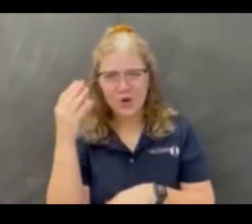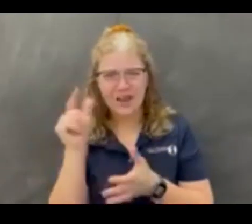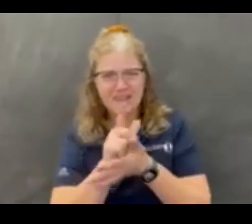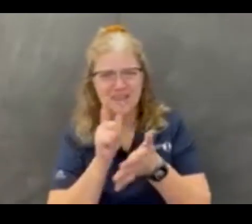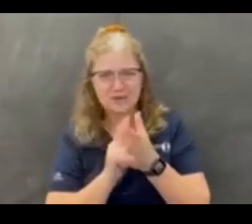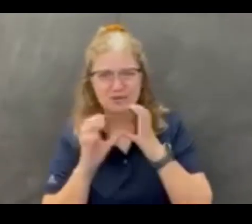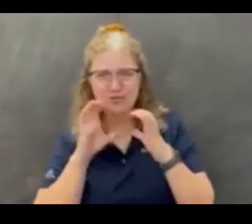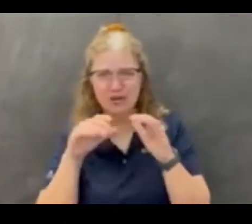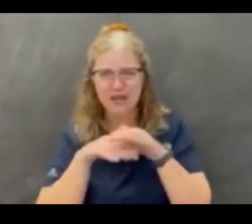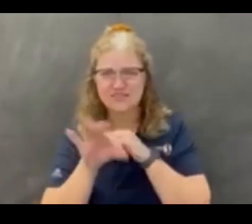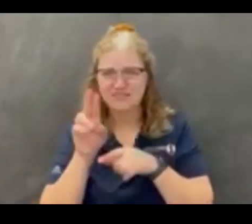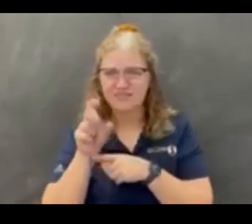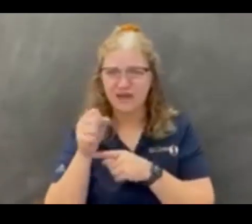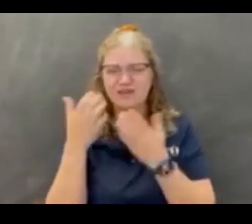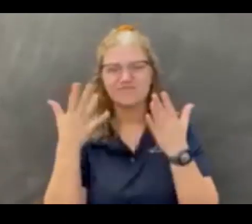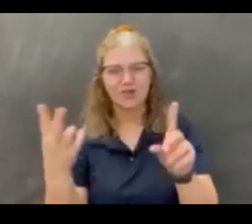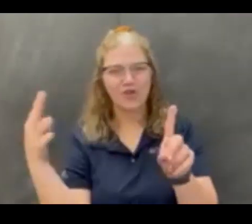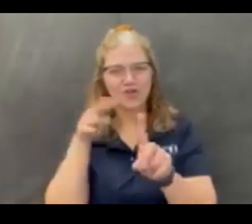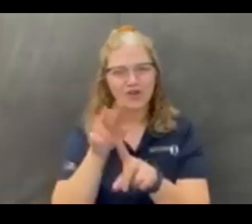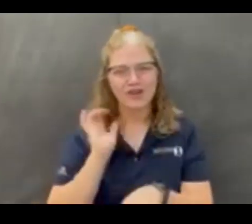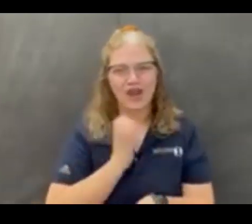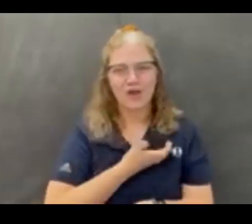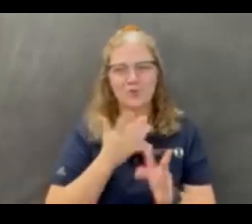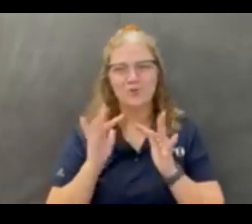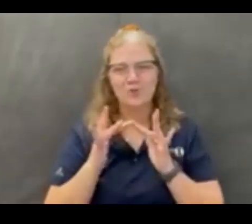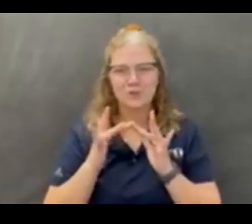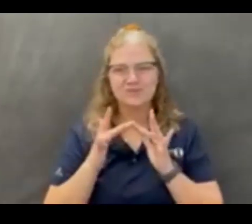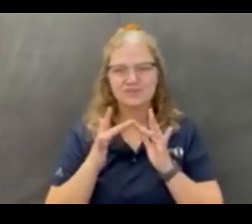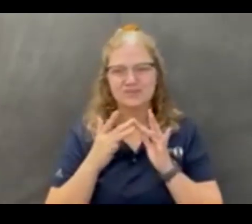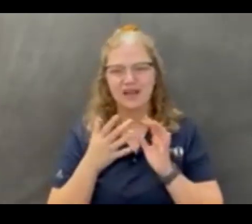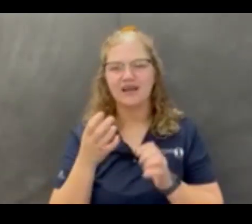Lincoln areas. If you're curious about more information, take a look at our website: